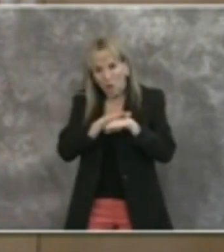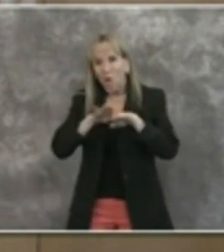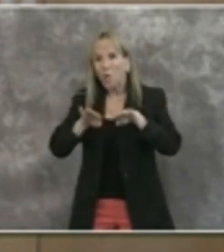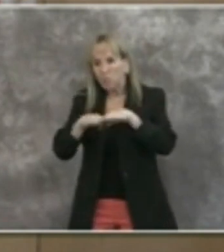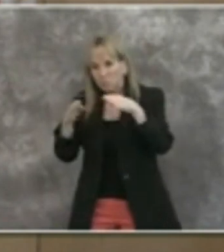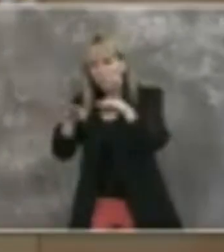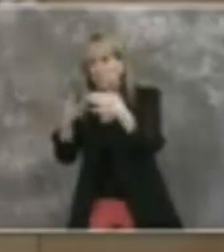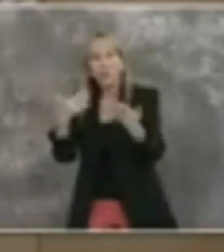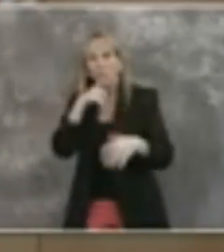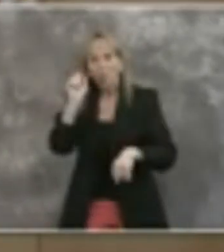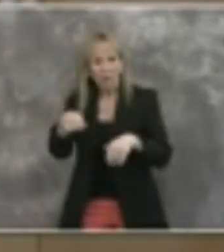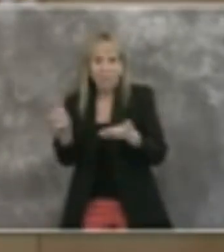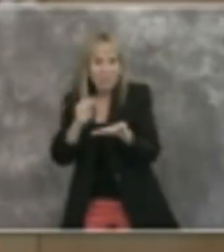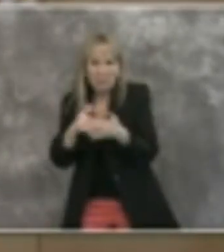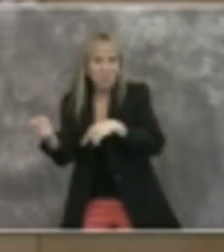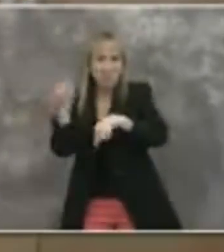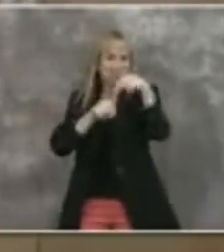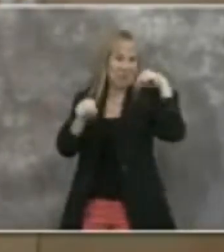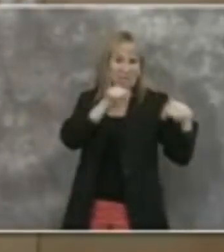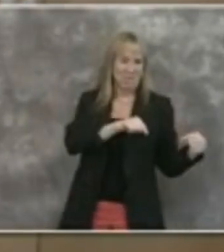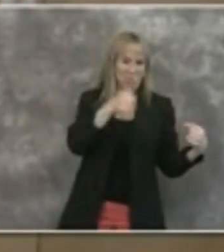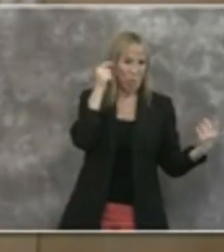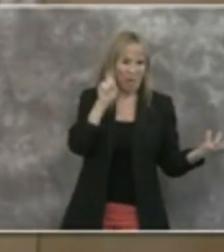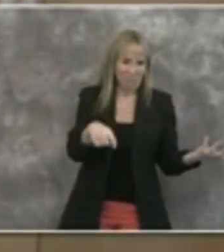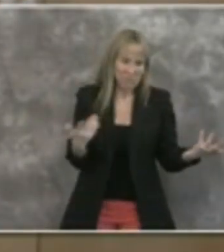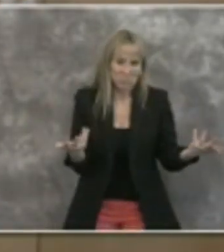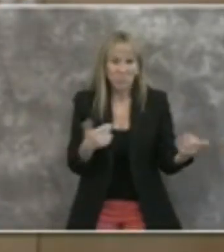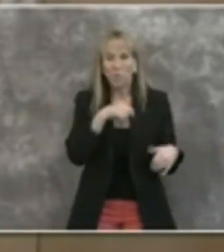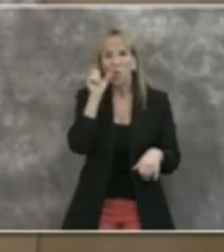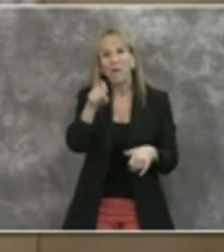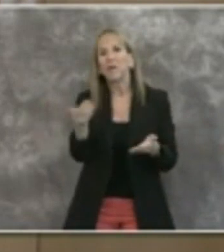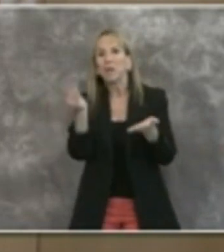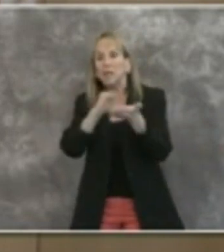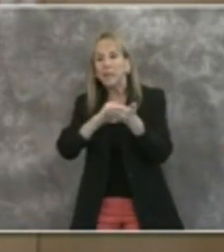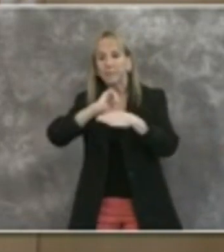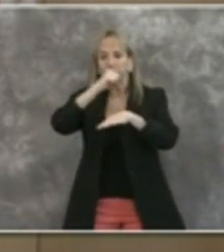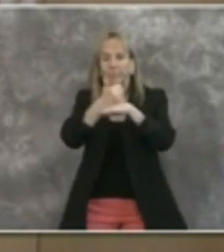STRESSFUL. FOR SOME. BUT WE ALL MOVE IN THE SAME DIRECTION